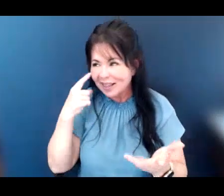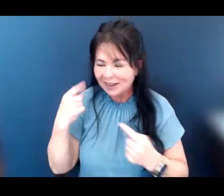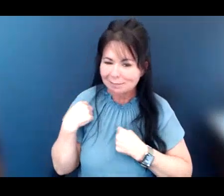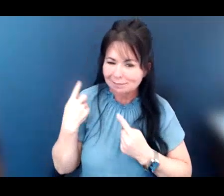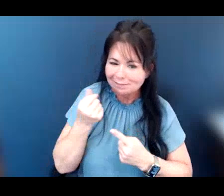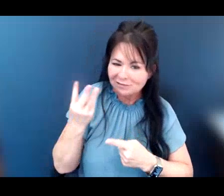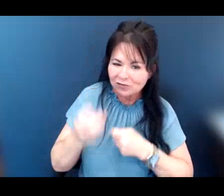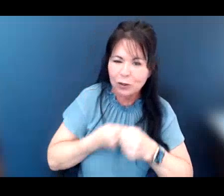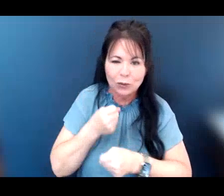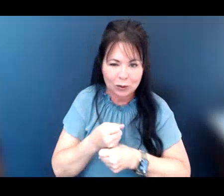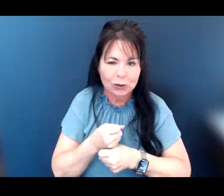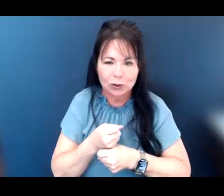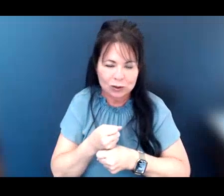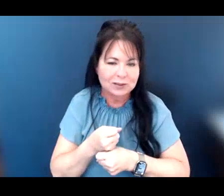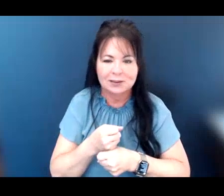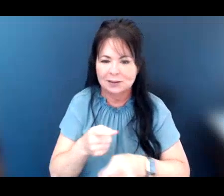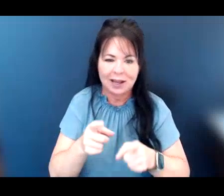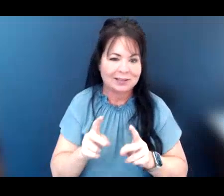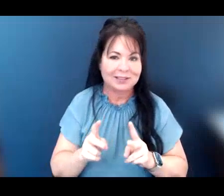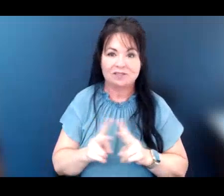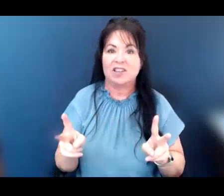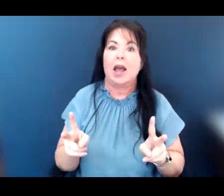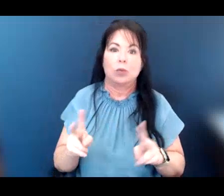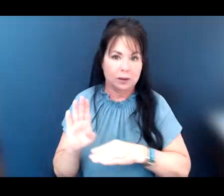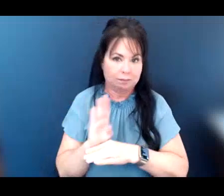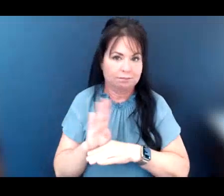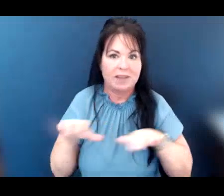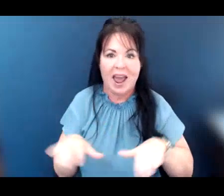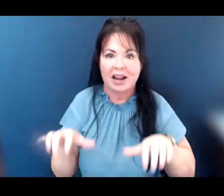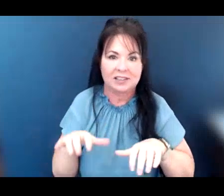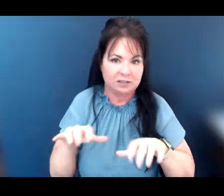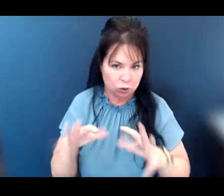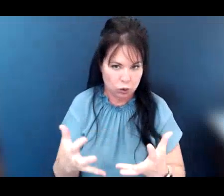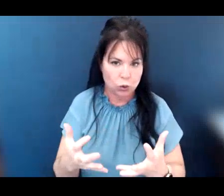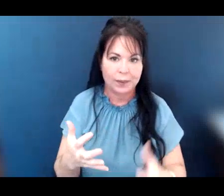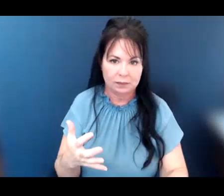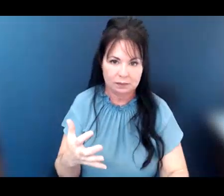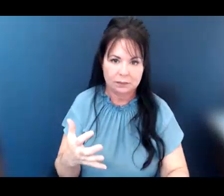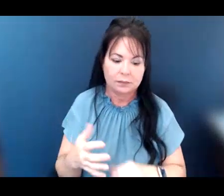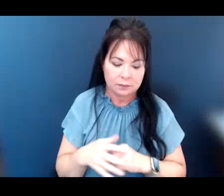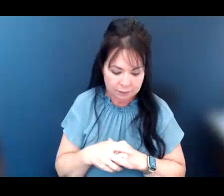It's a very active group. And it shows that it's another resource in a way